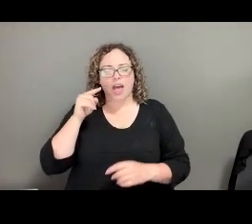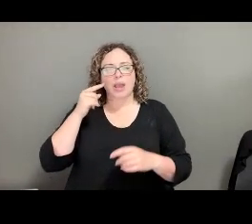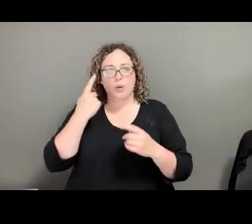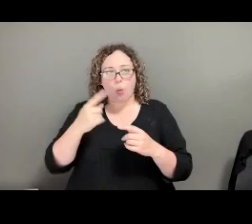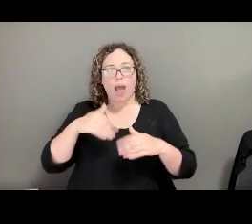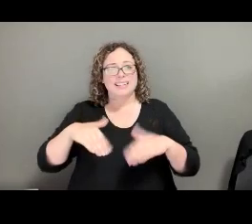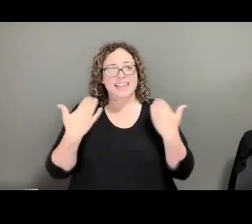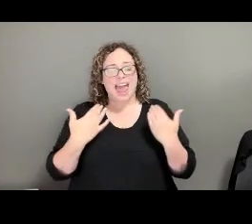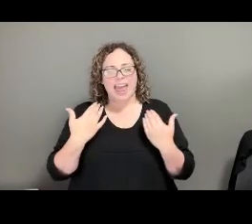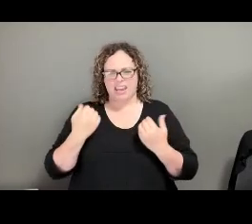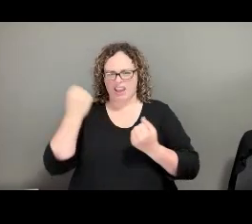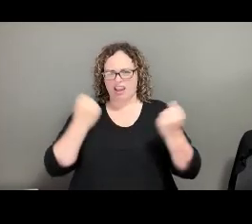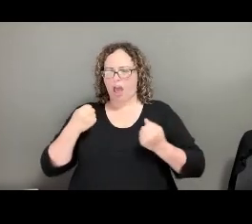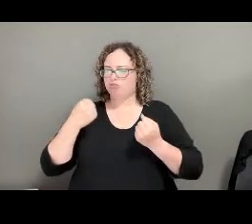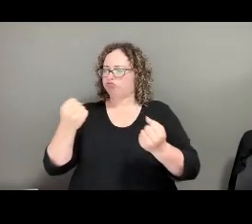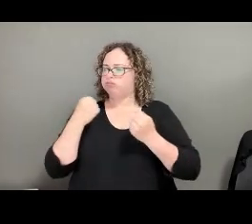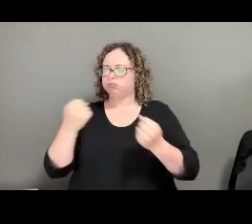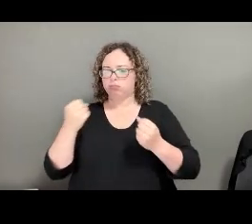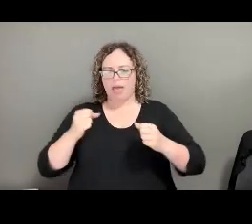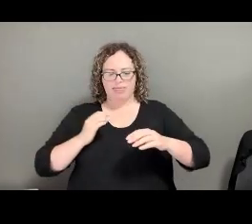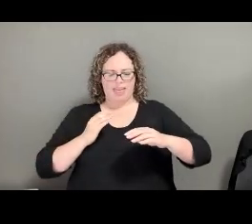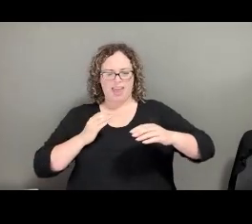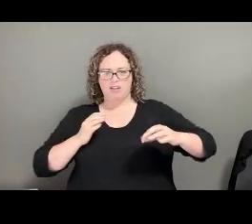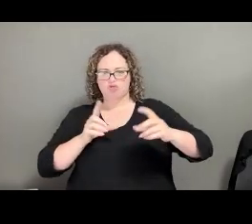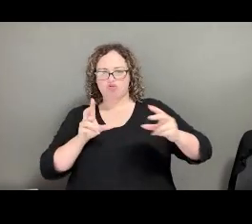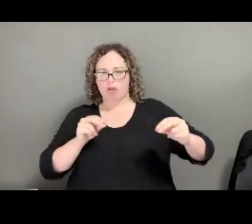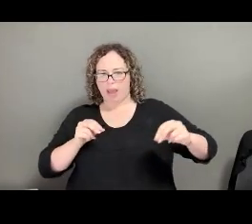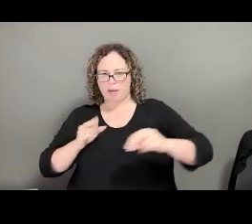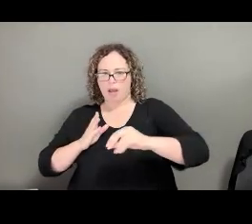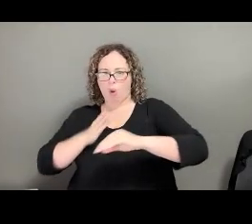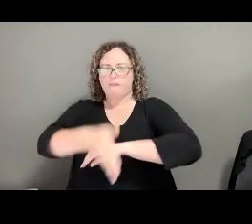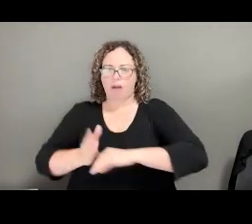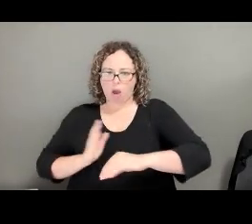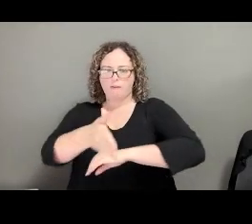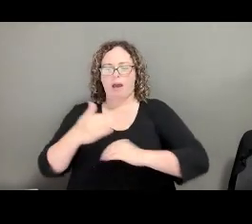And now they've got many things in place to protect the crabs. So,